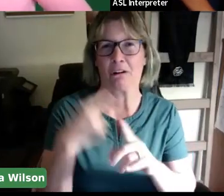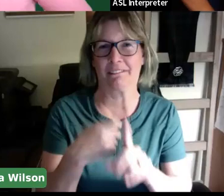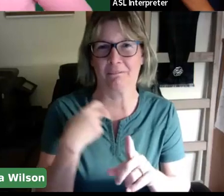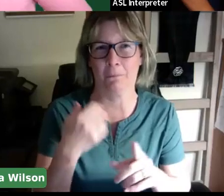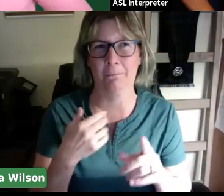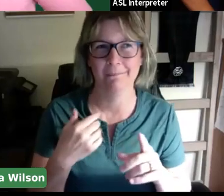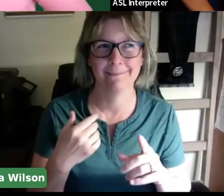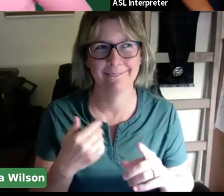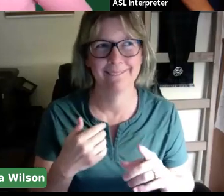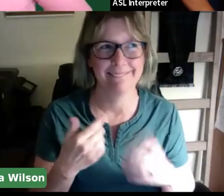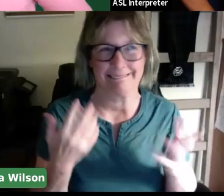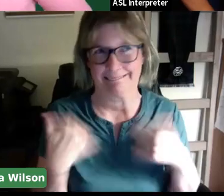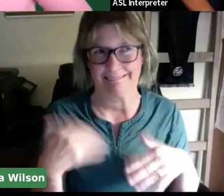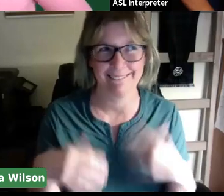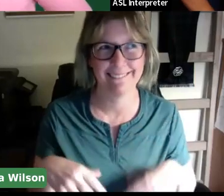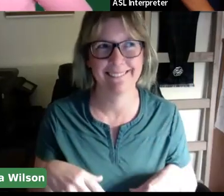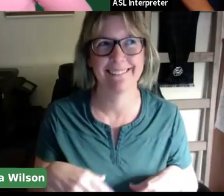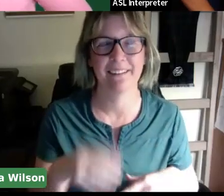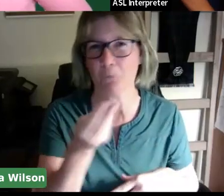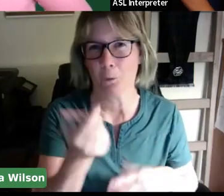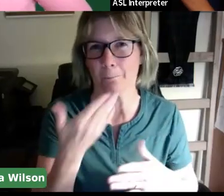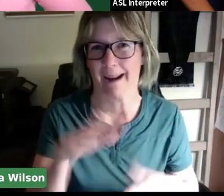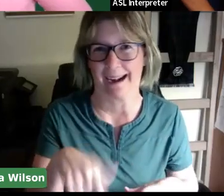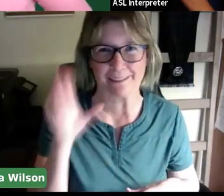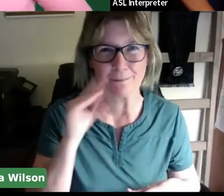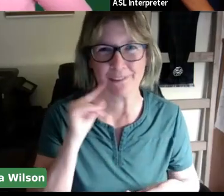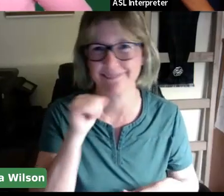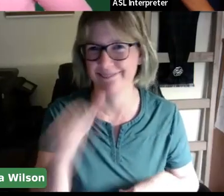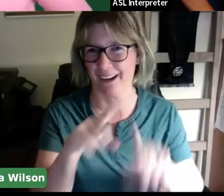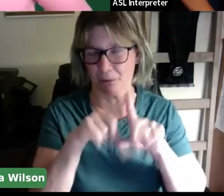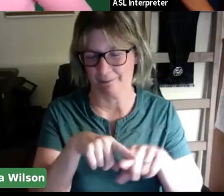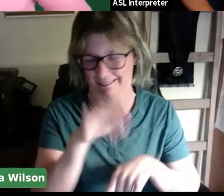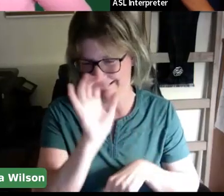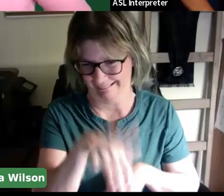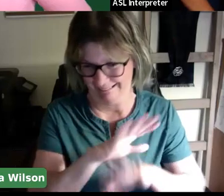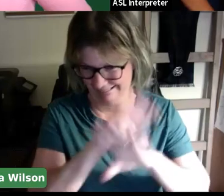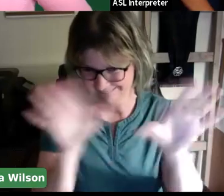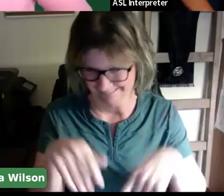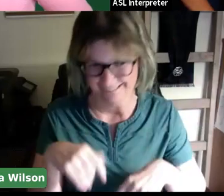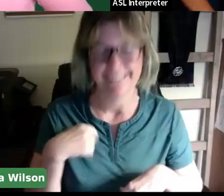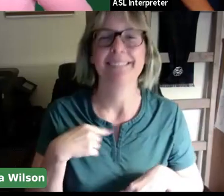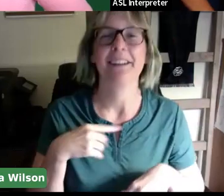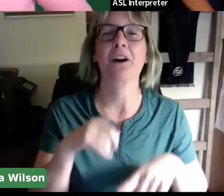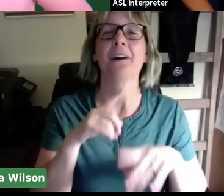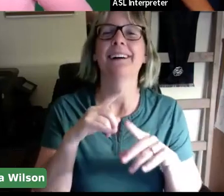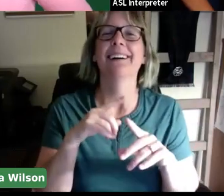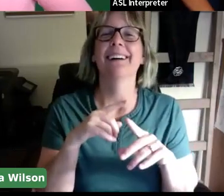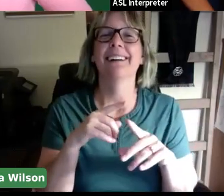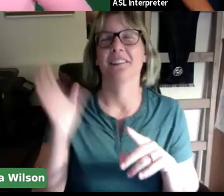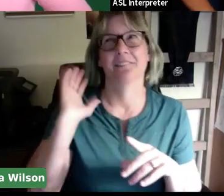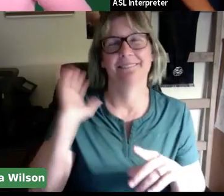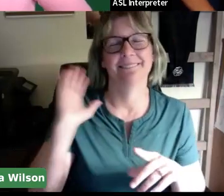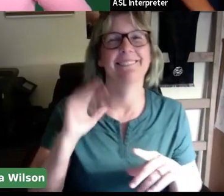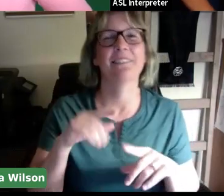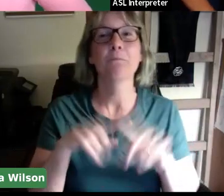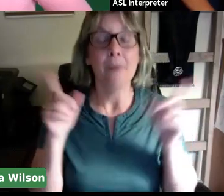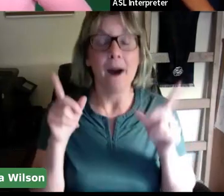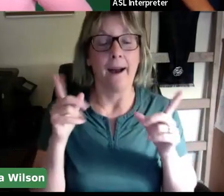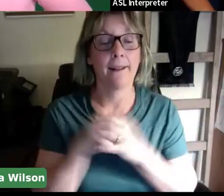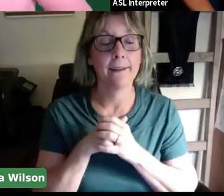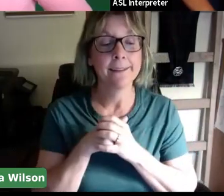Lot of there were a lot of not so great learning experiences that I think came from that again